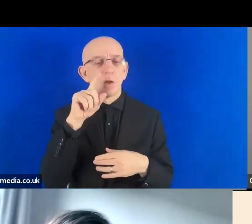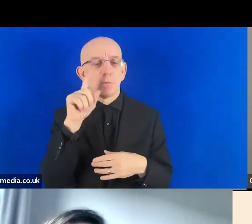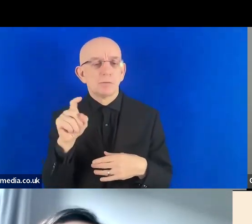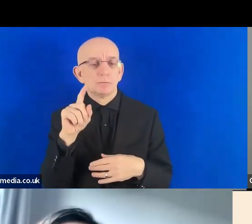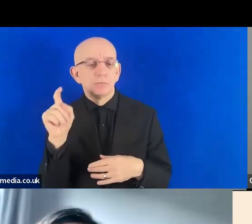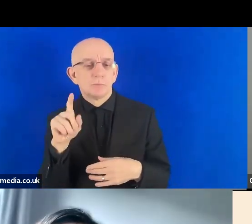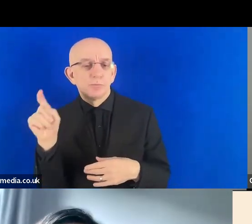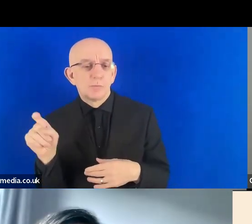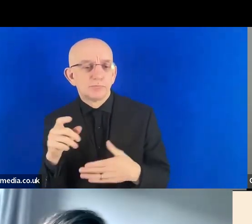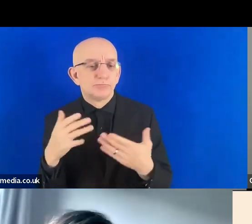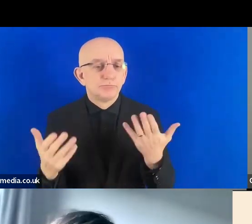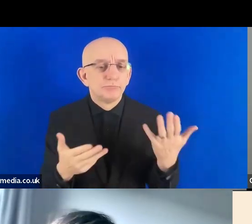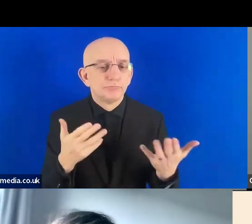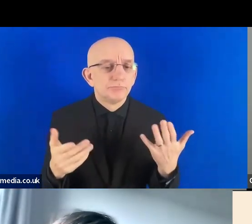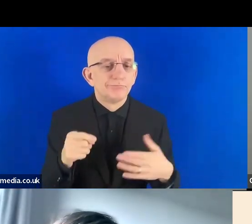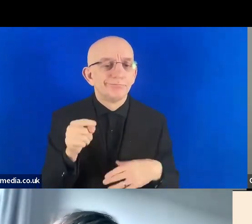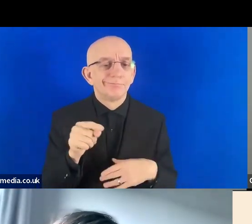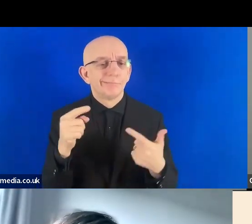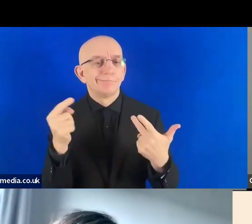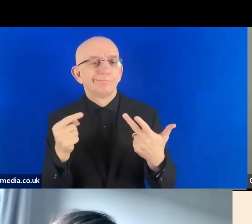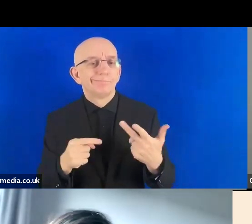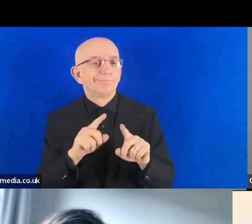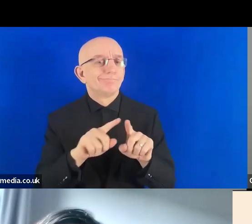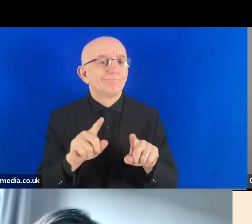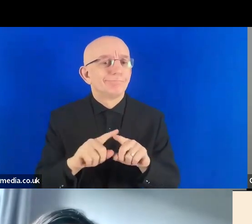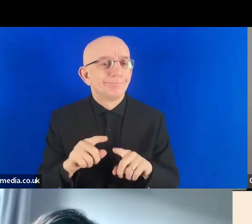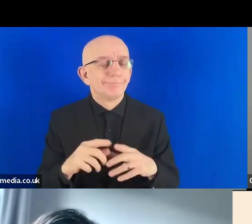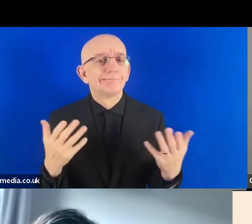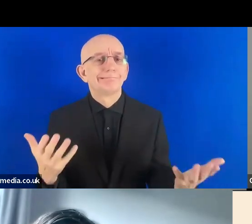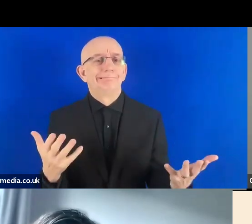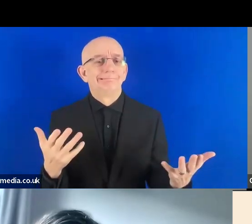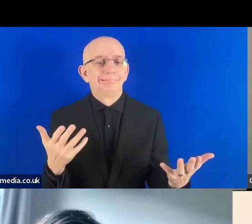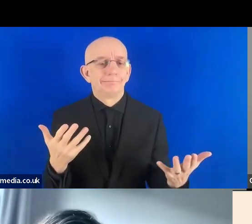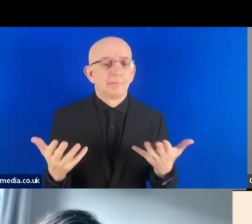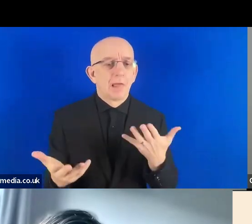Yeah, we had a we had a question. I mean, that's really just,